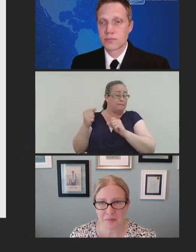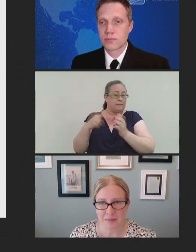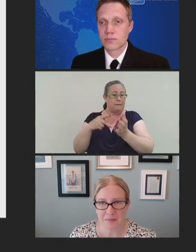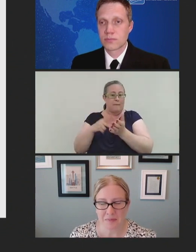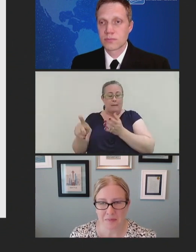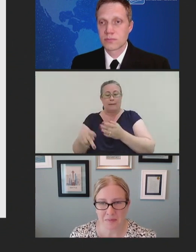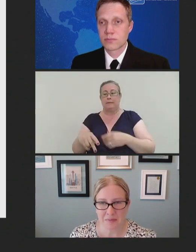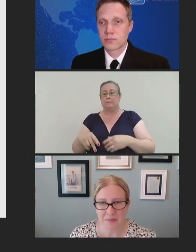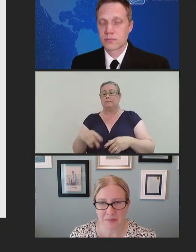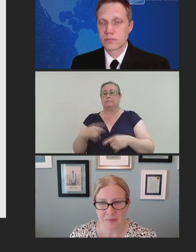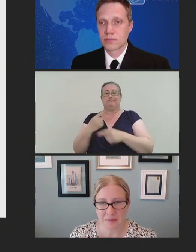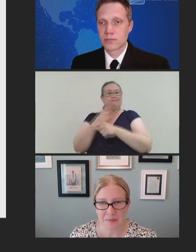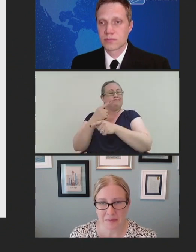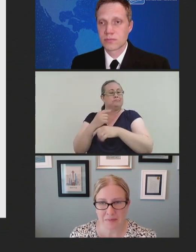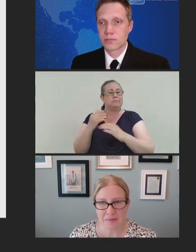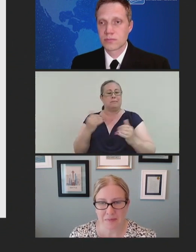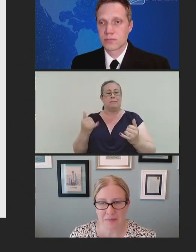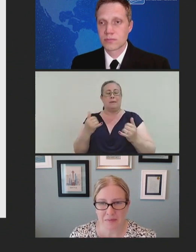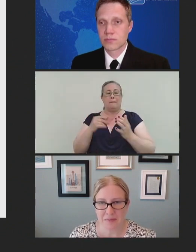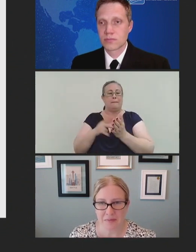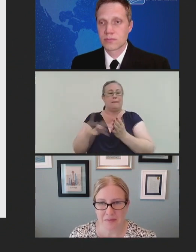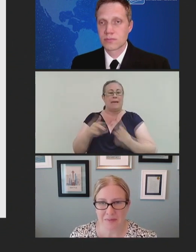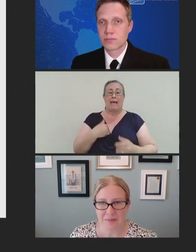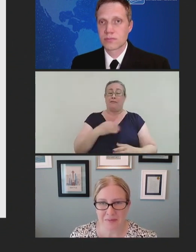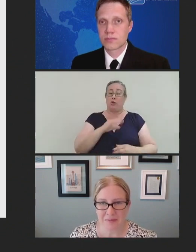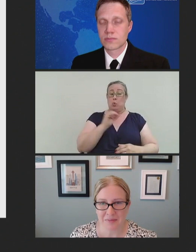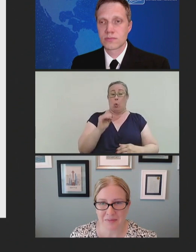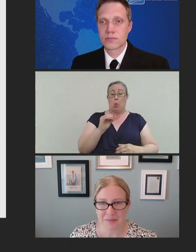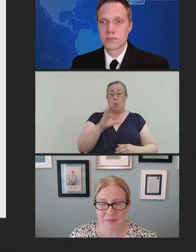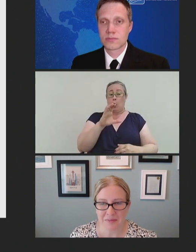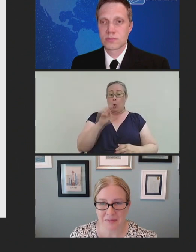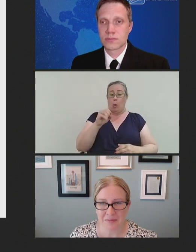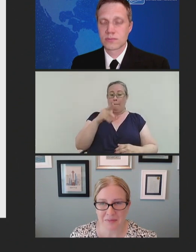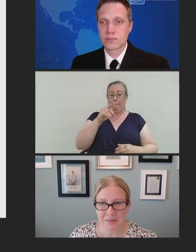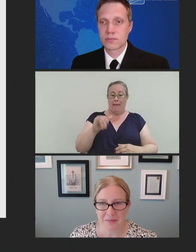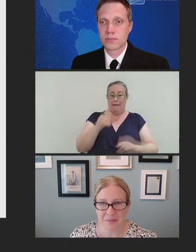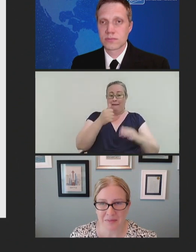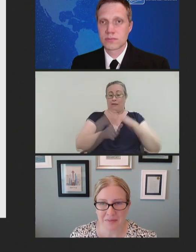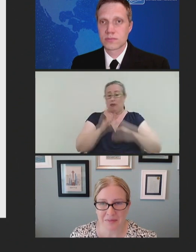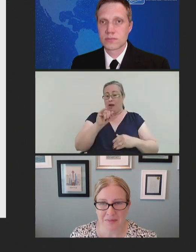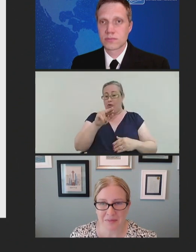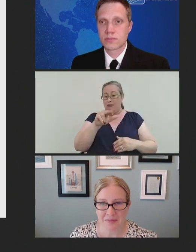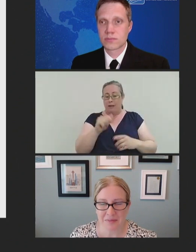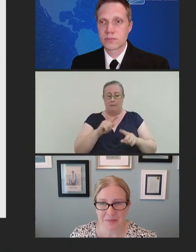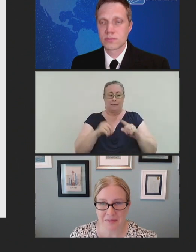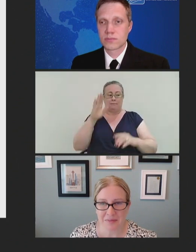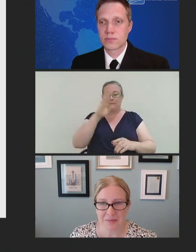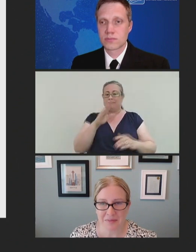got no copay under the IRA. But what was never addressed is what impact -- how are providers